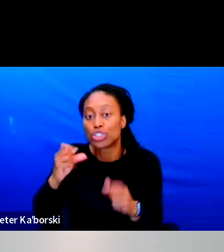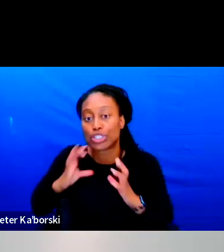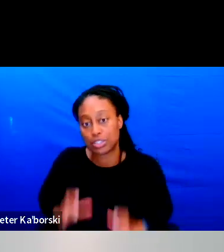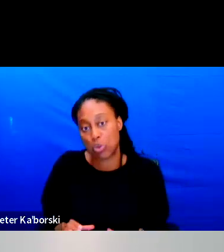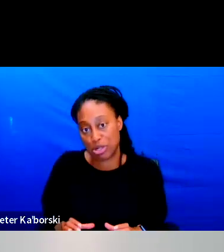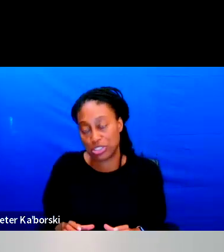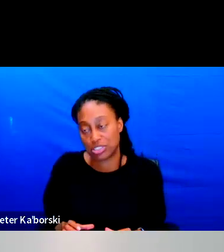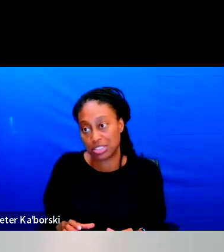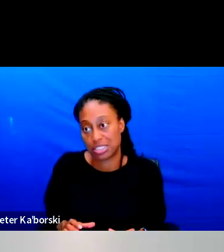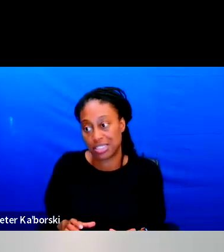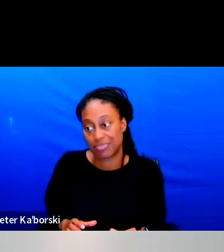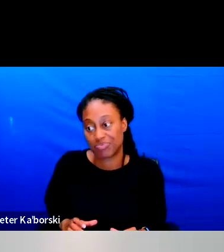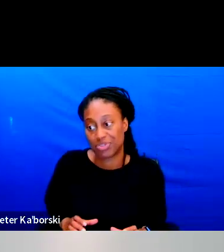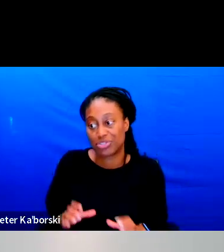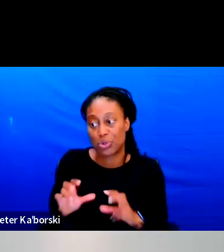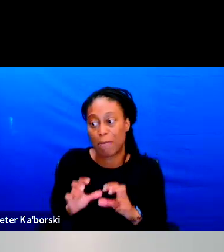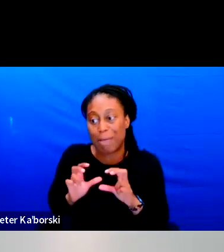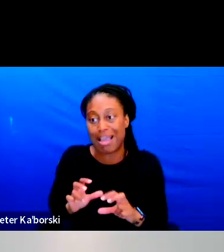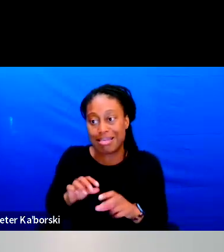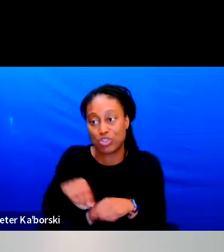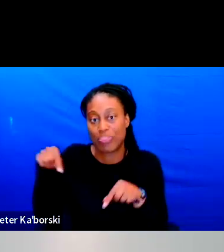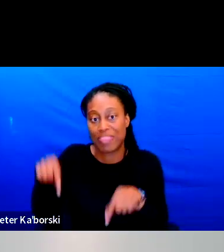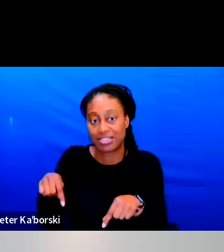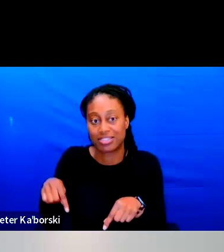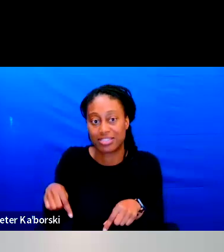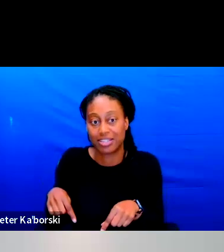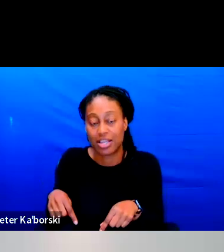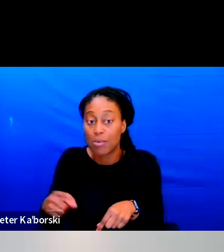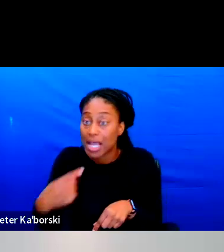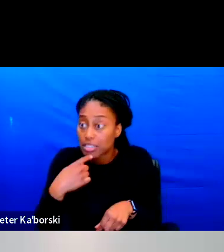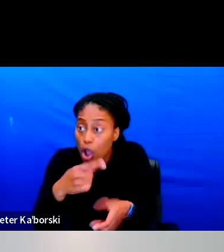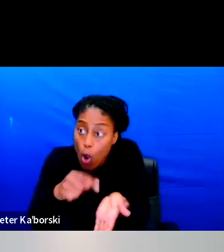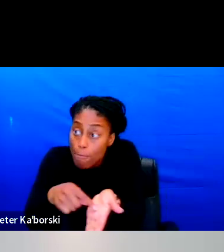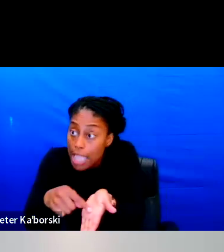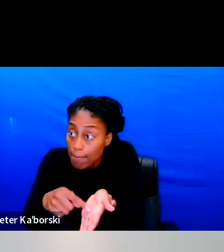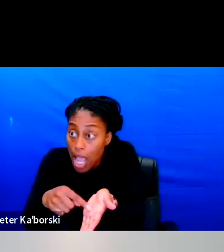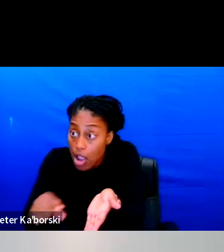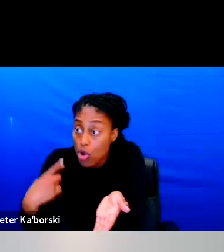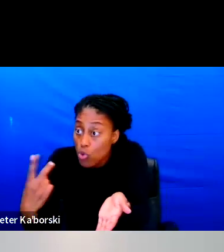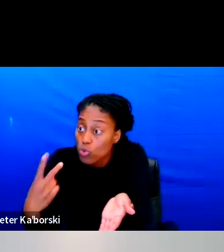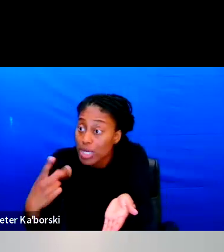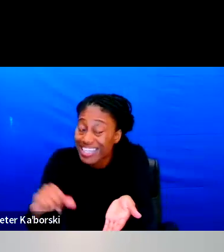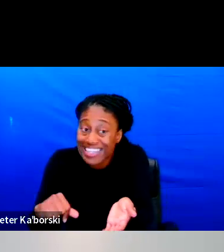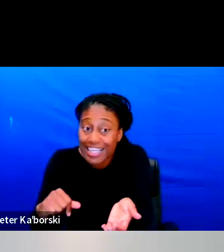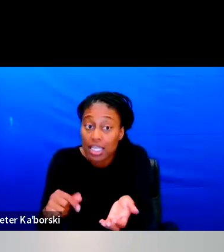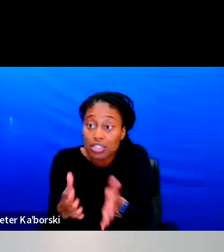Selina Butcher: to buy in. It's like all you gotta do is just press. Selina Butcher: But then we can just be off to the races. But